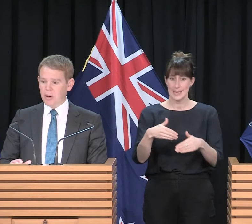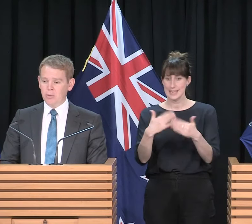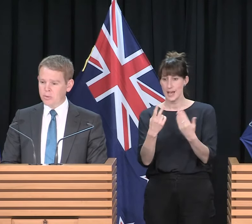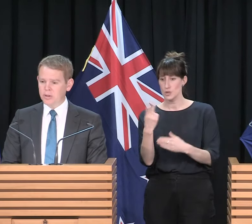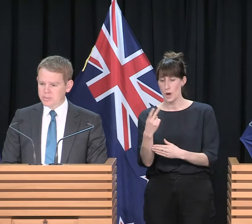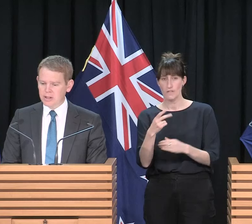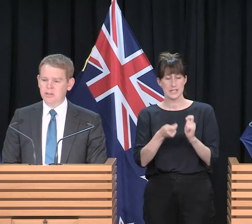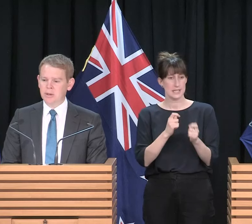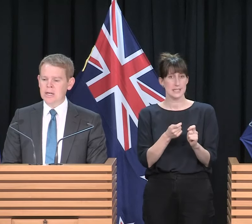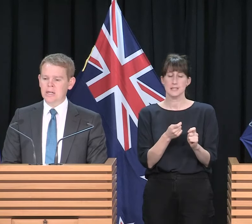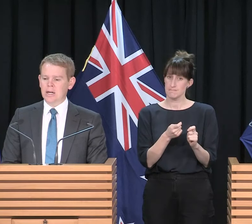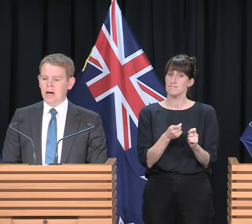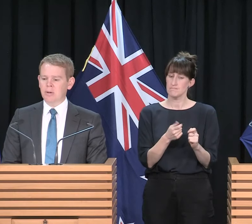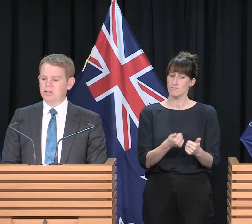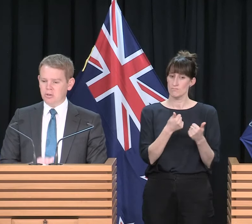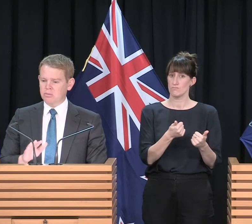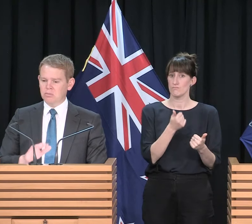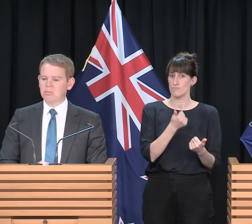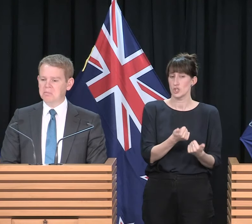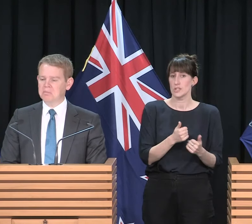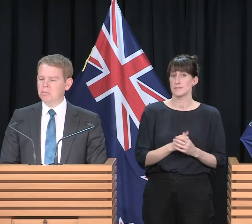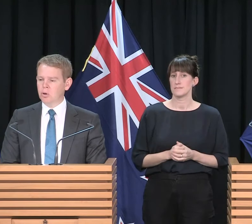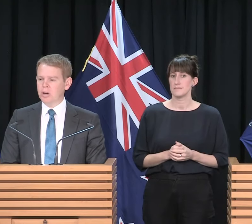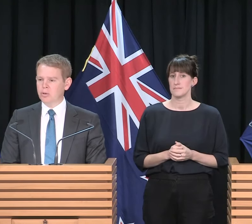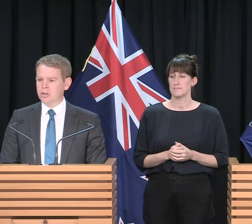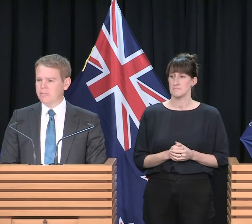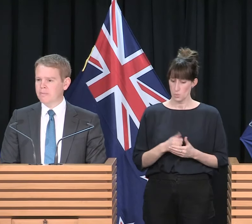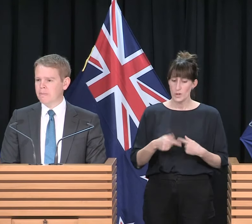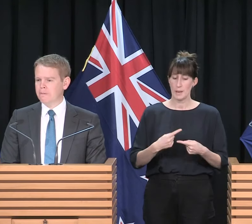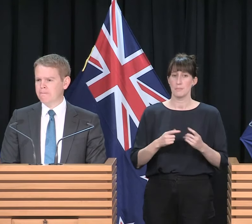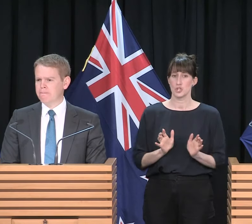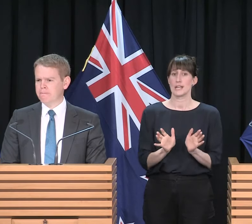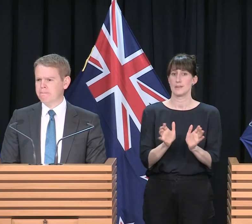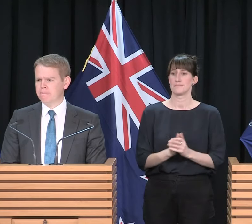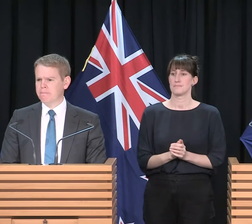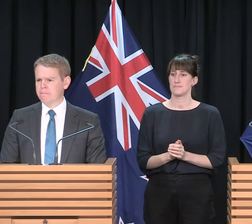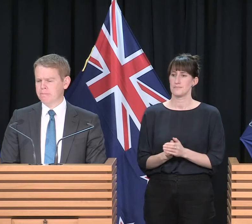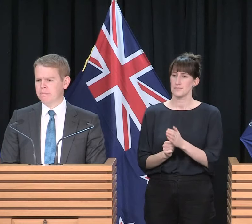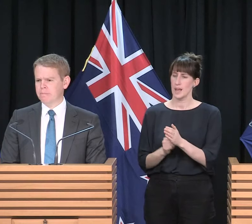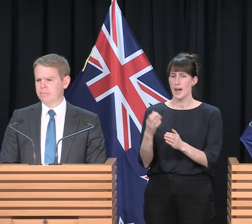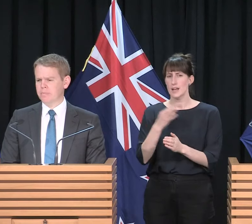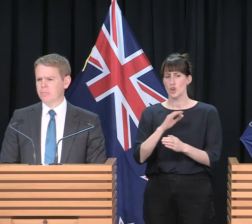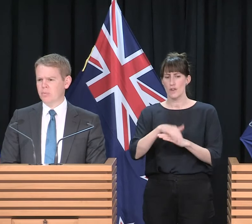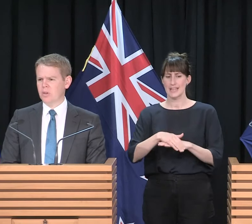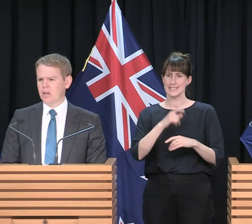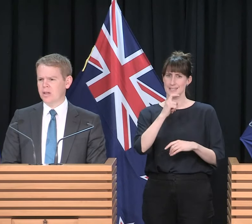number of tests to date is therefore 483,929.